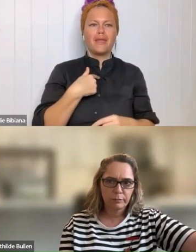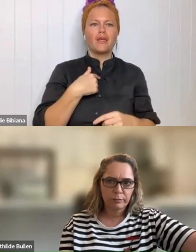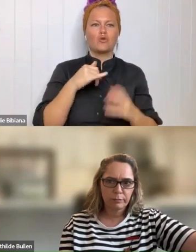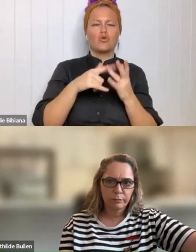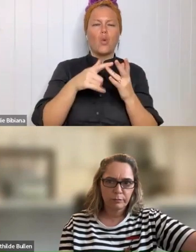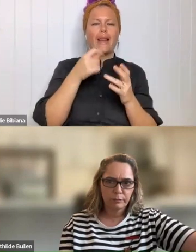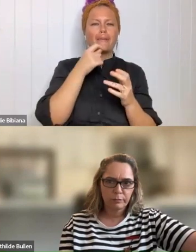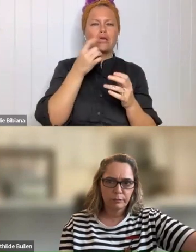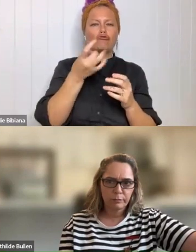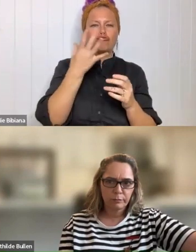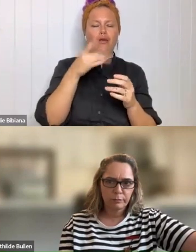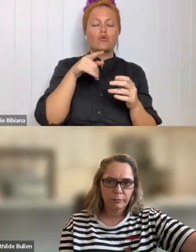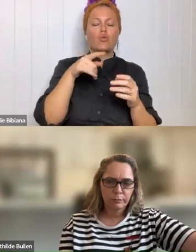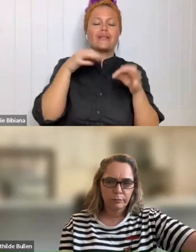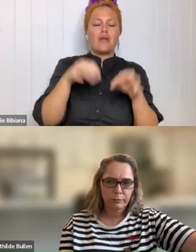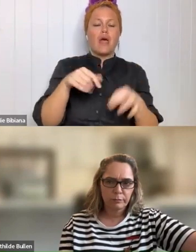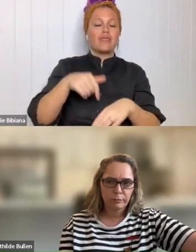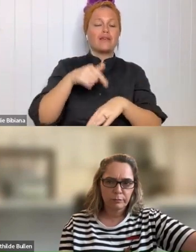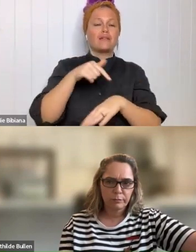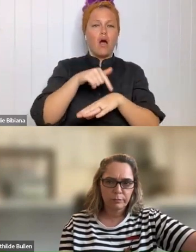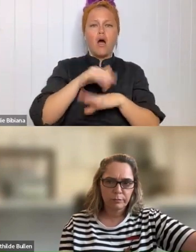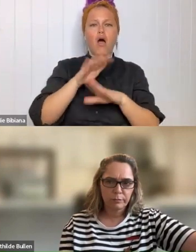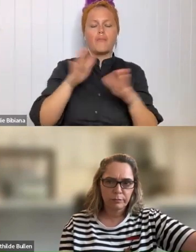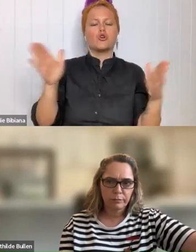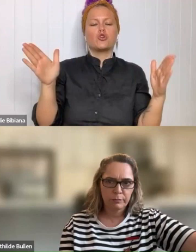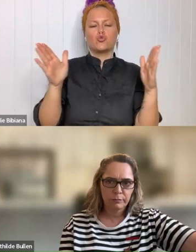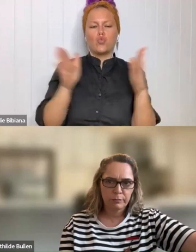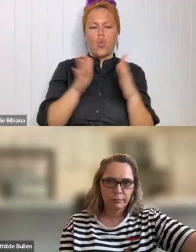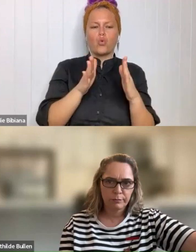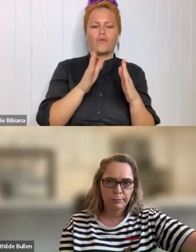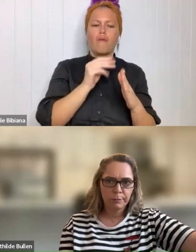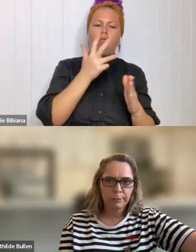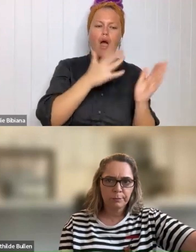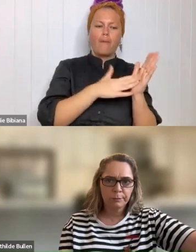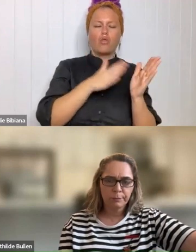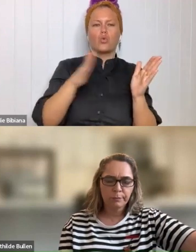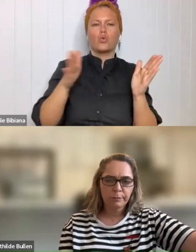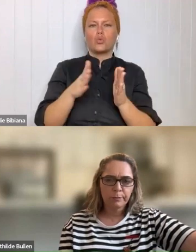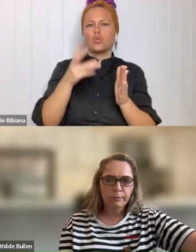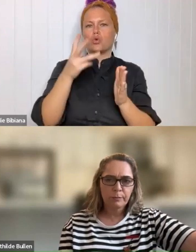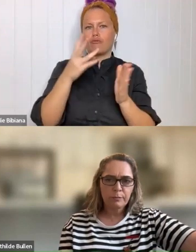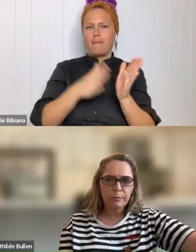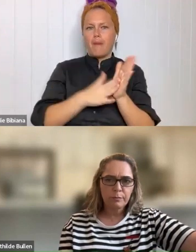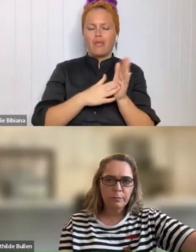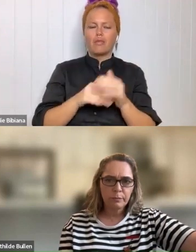decided this time to shorten that period. But what we do know